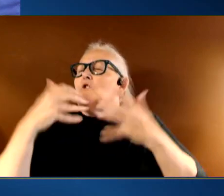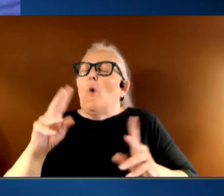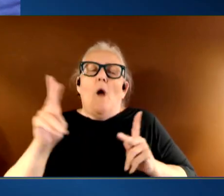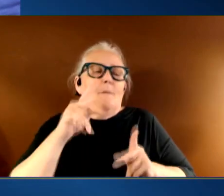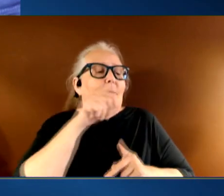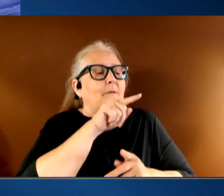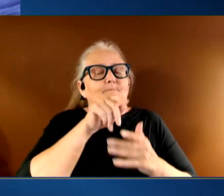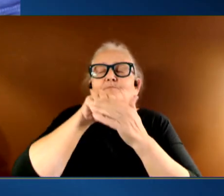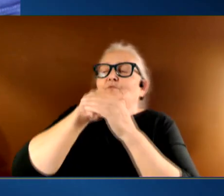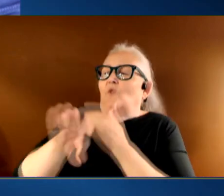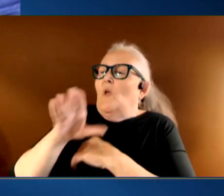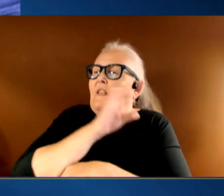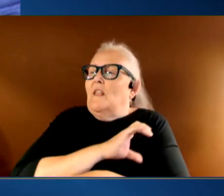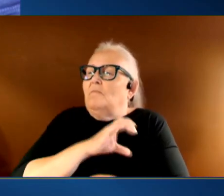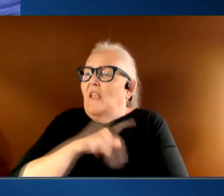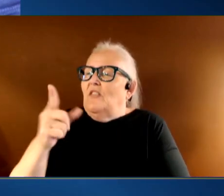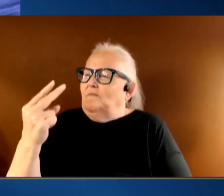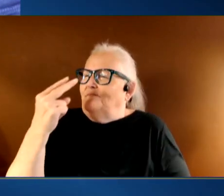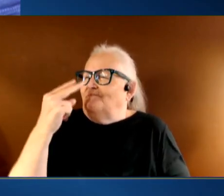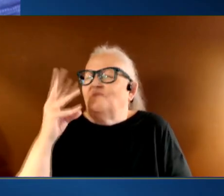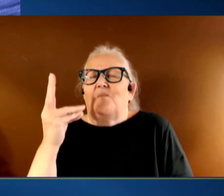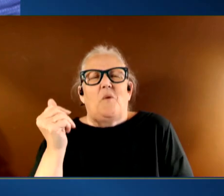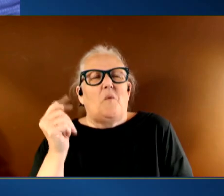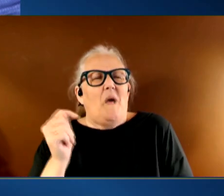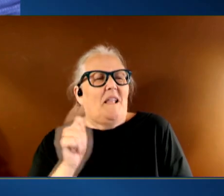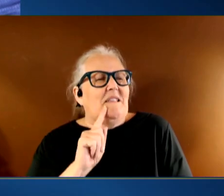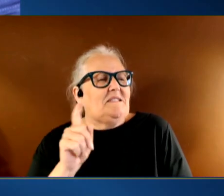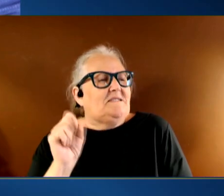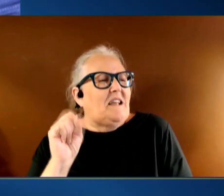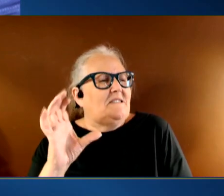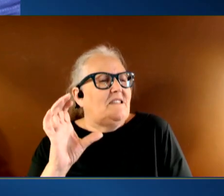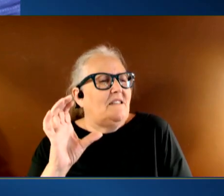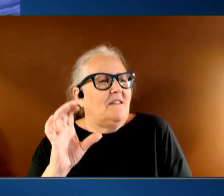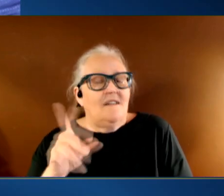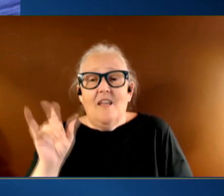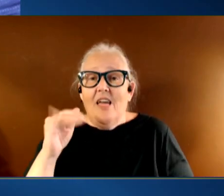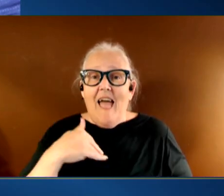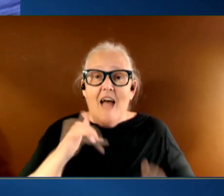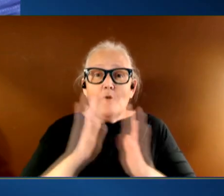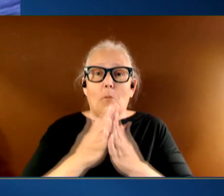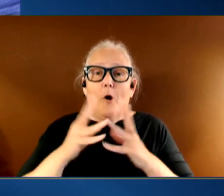"Sickle what?" They actually wrote a book, Sickle What? We don't want to hear that